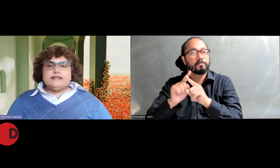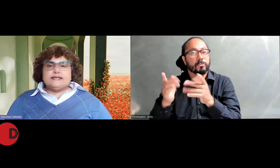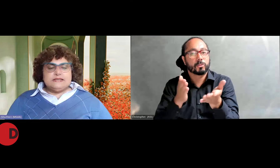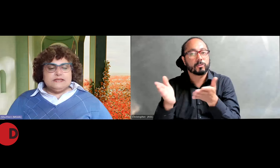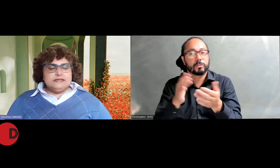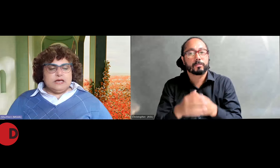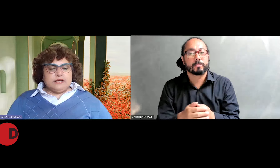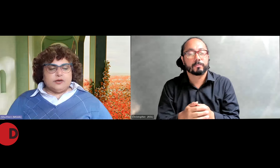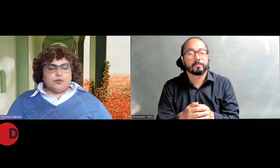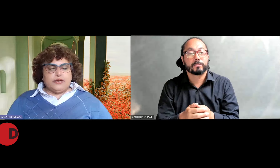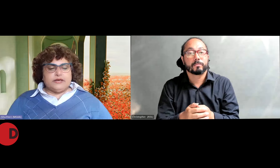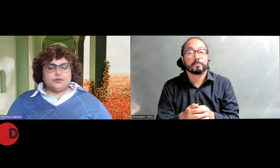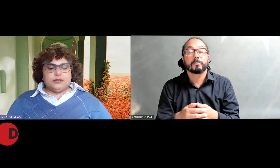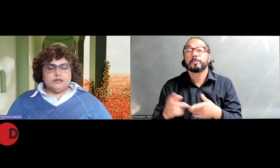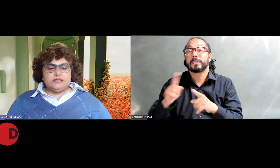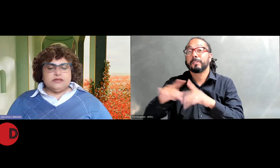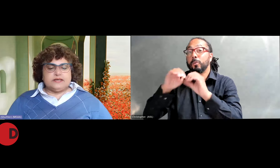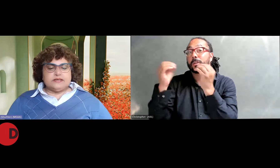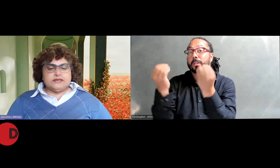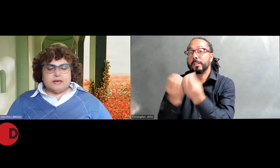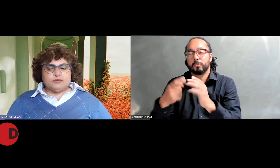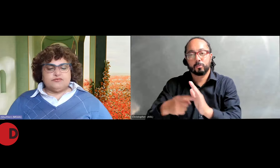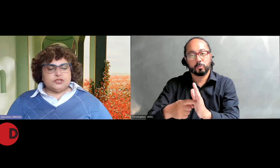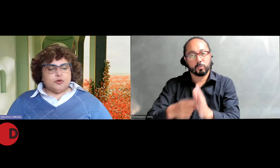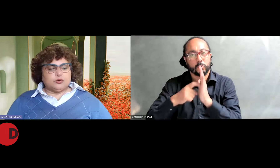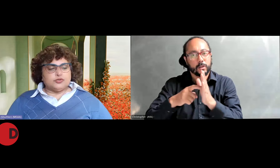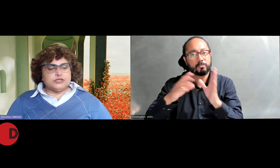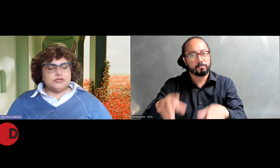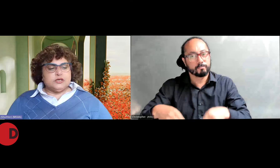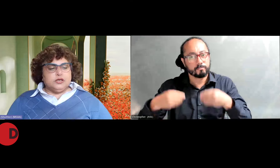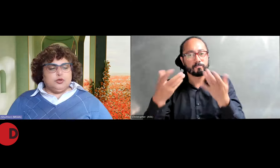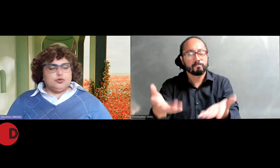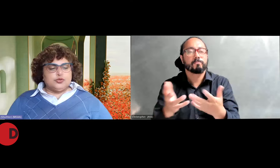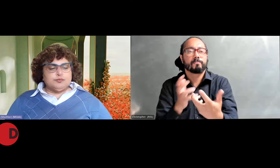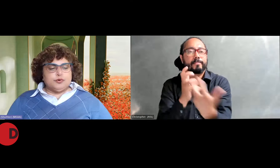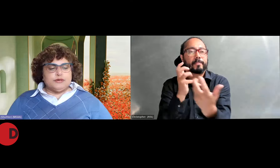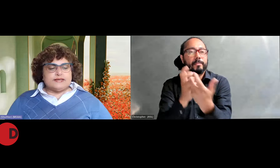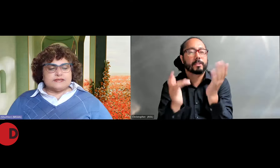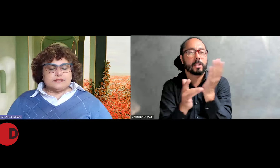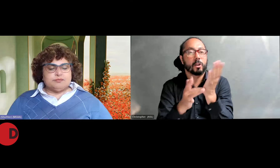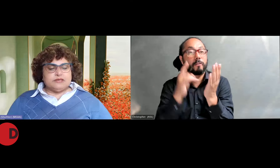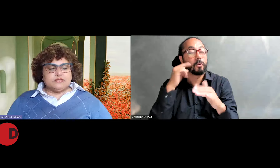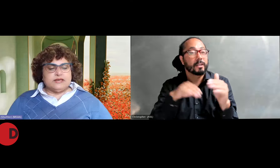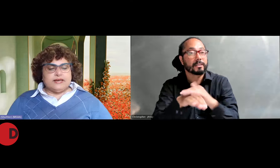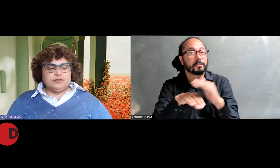adaptive technologies to support accessibility and communication,